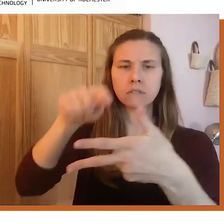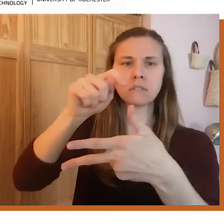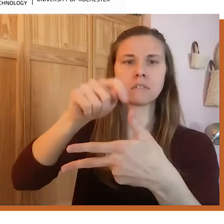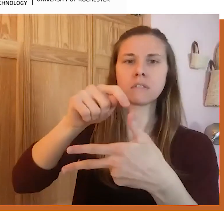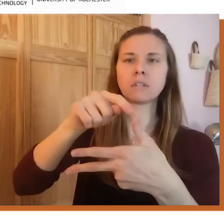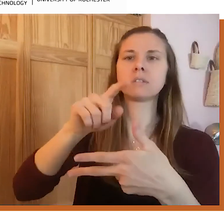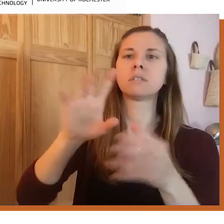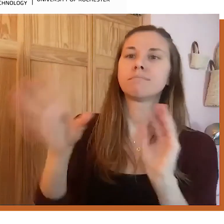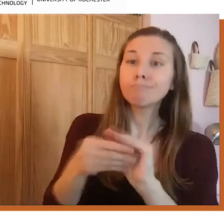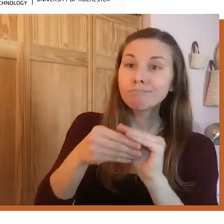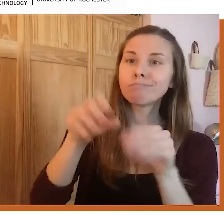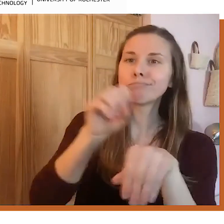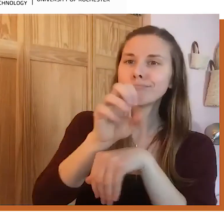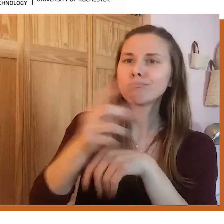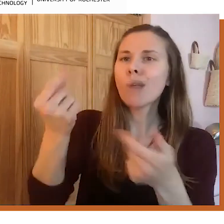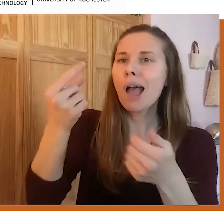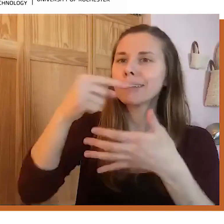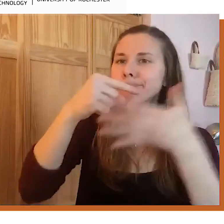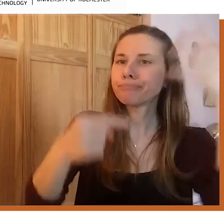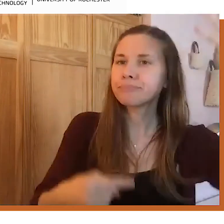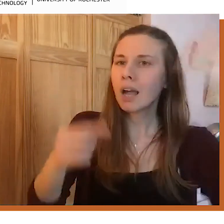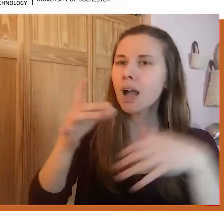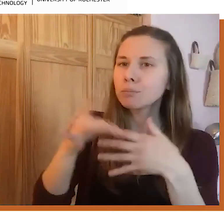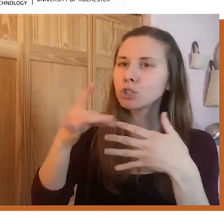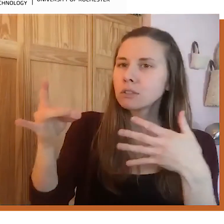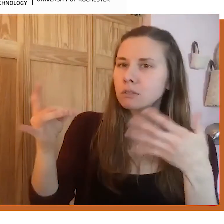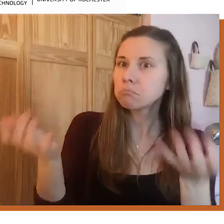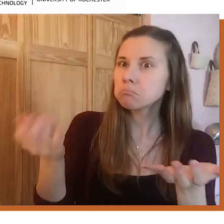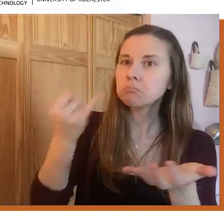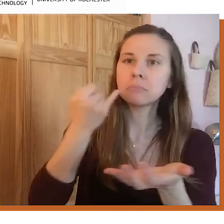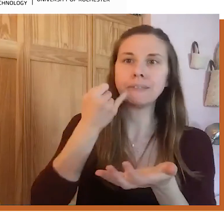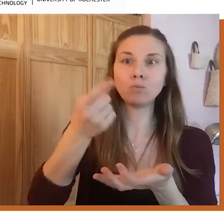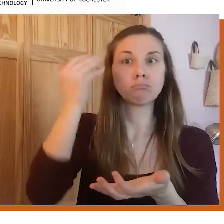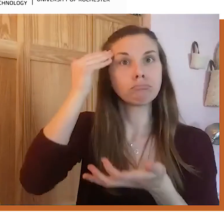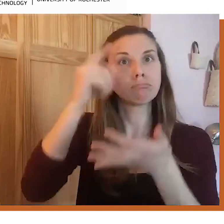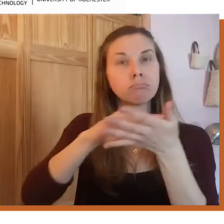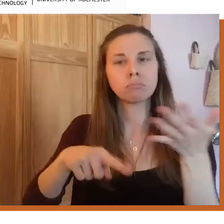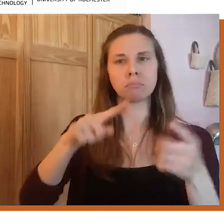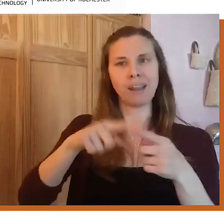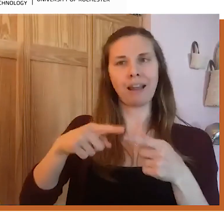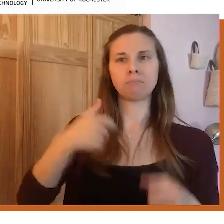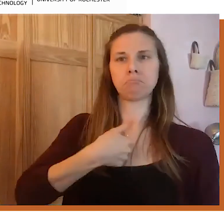you have to have these 3 things that I have listed here. Comprehensive contraceptive counseling.